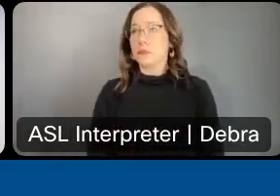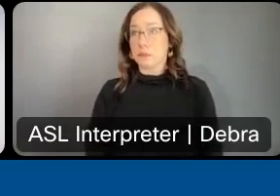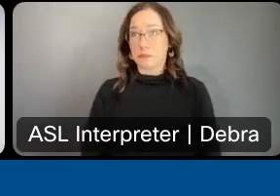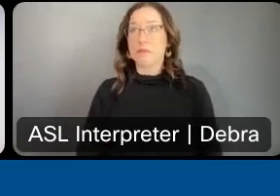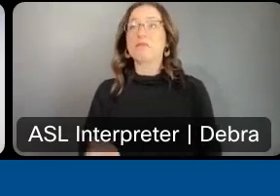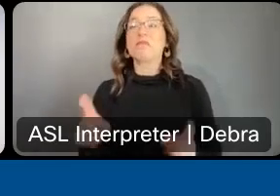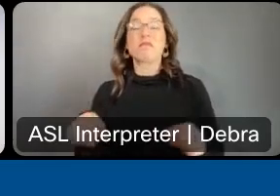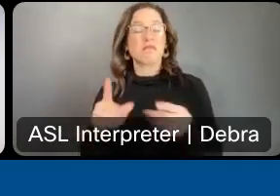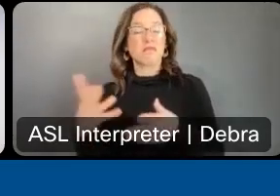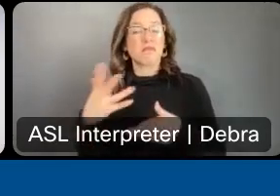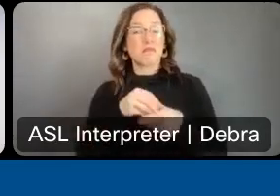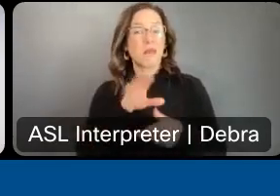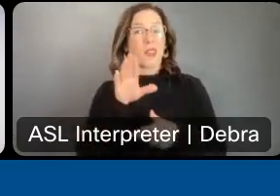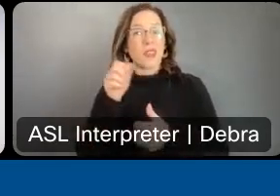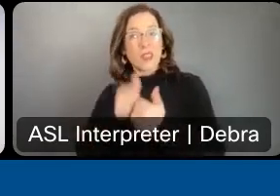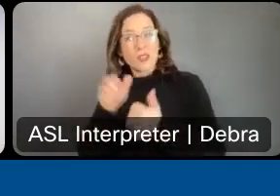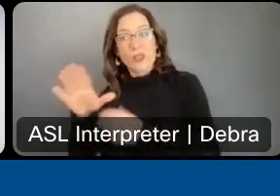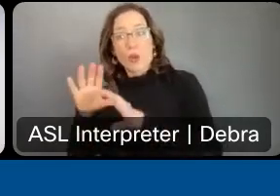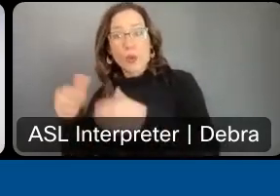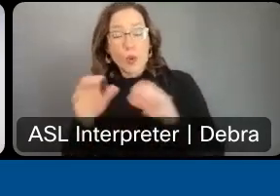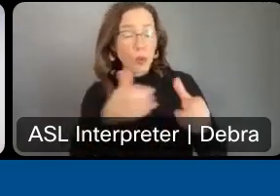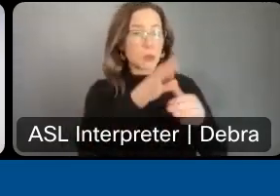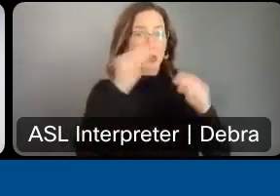with their groups in helping to advance the cause.